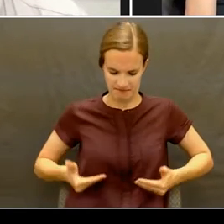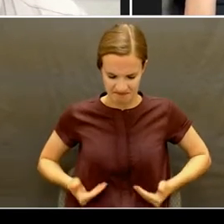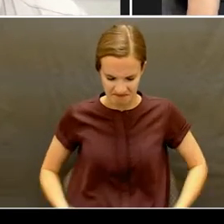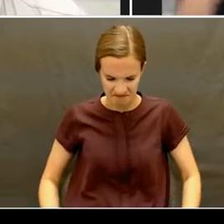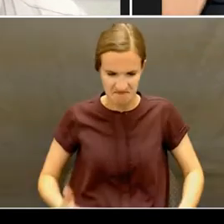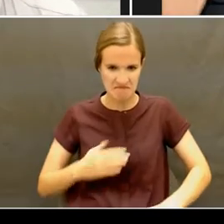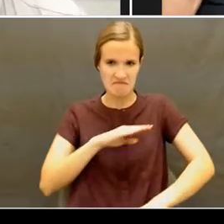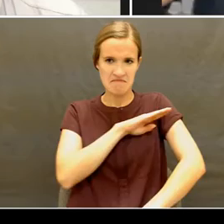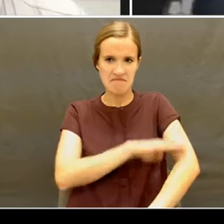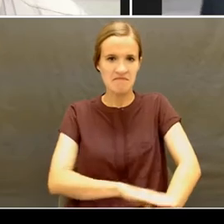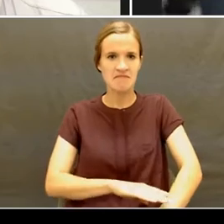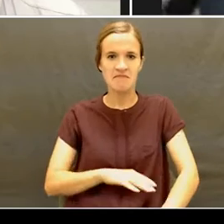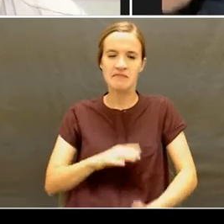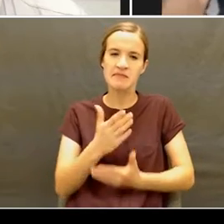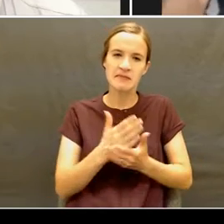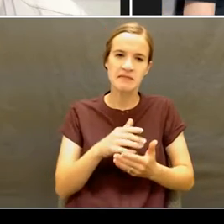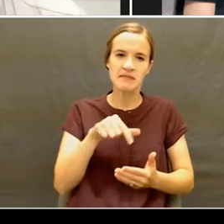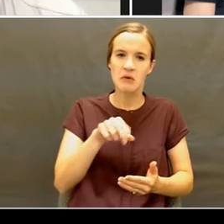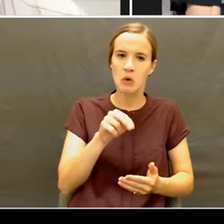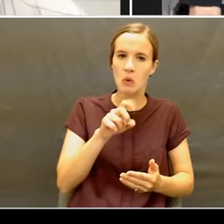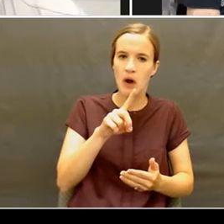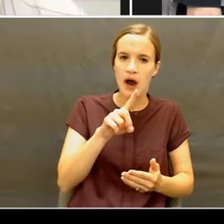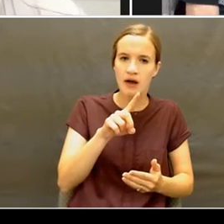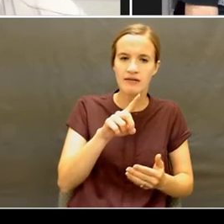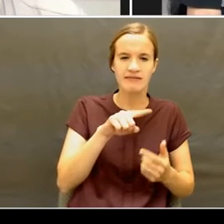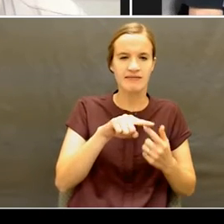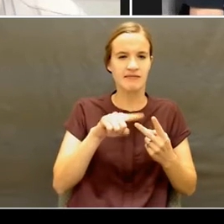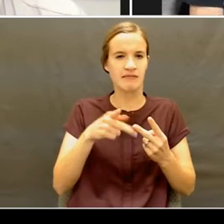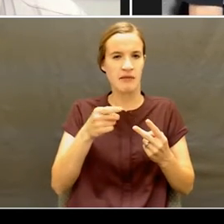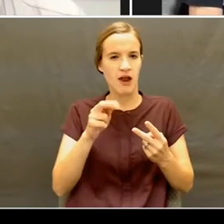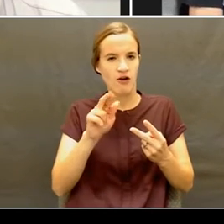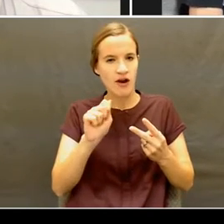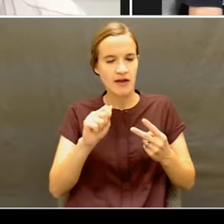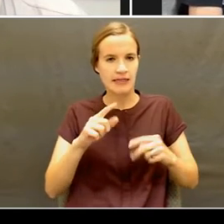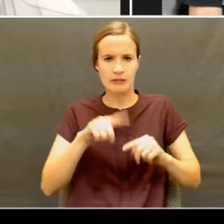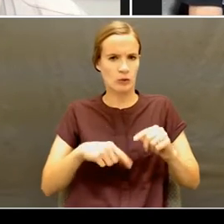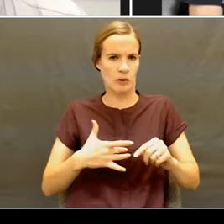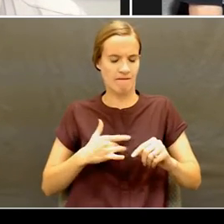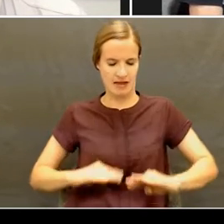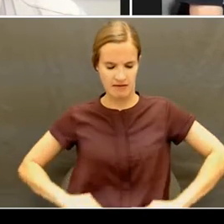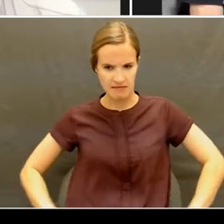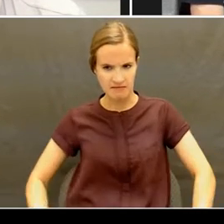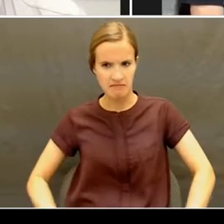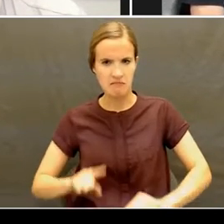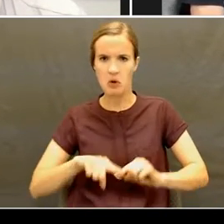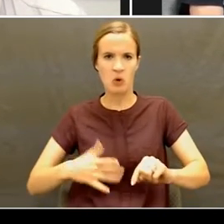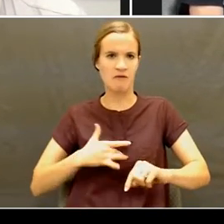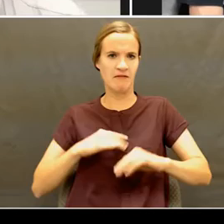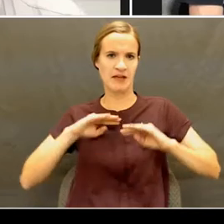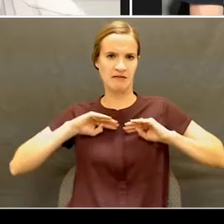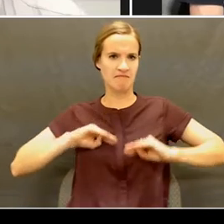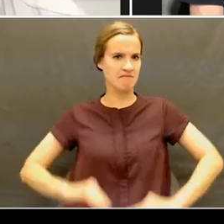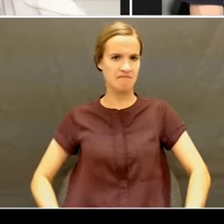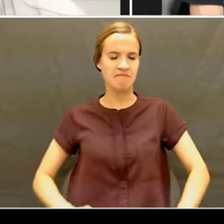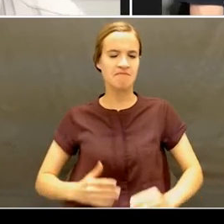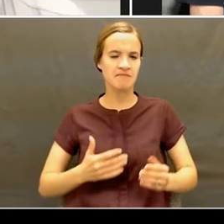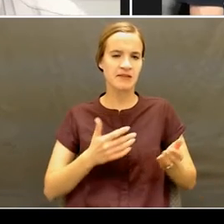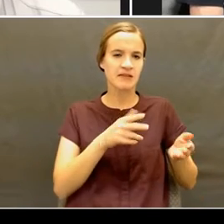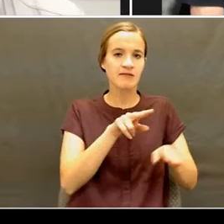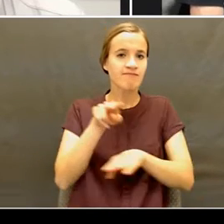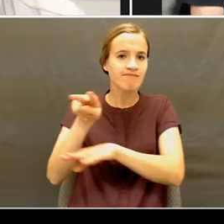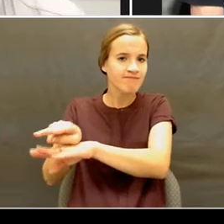to die or I want to live and fight on" you know, and it was high high drama, and it took years